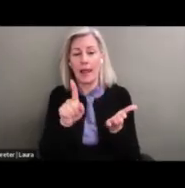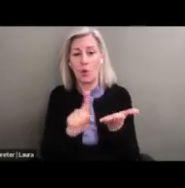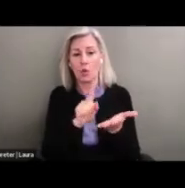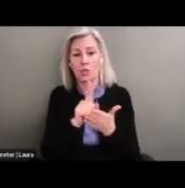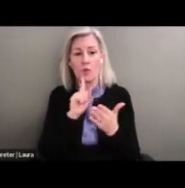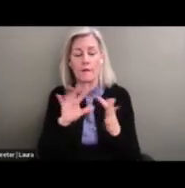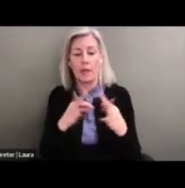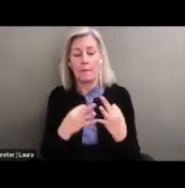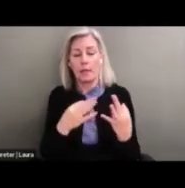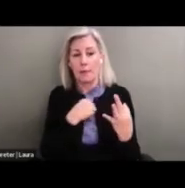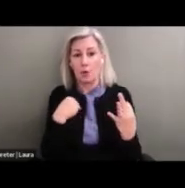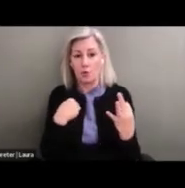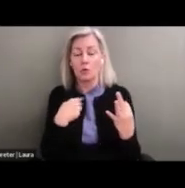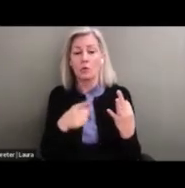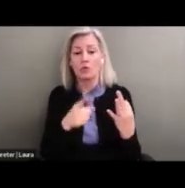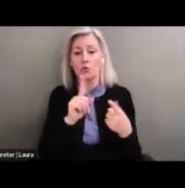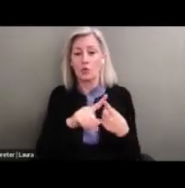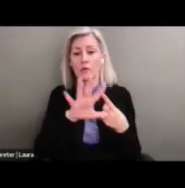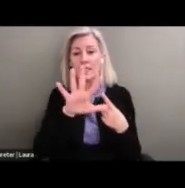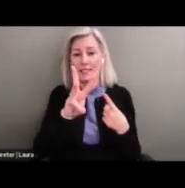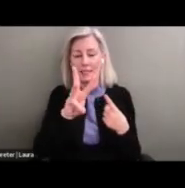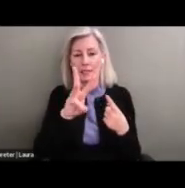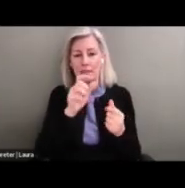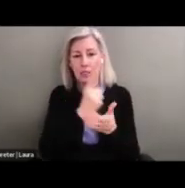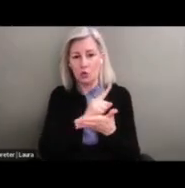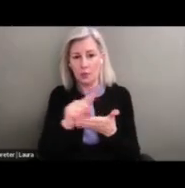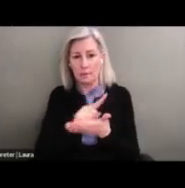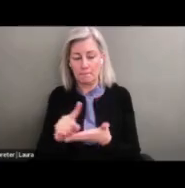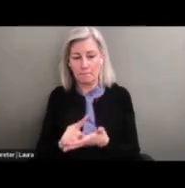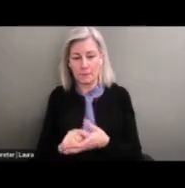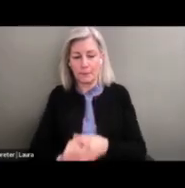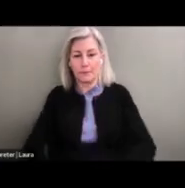The community recommended capping